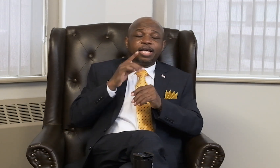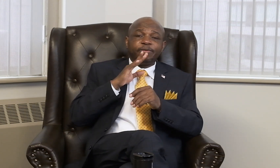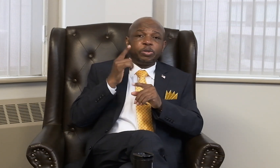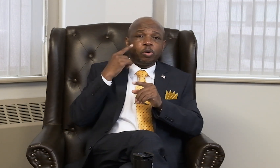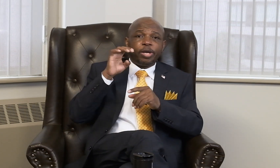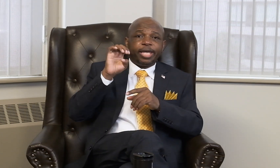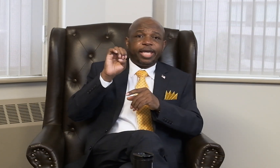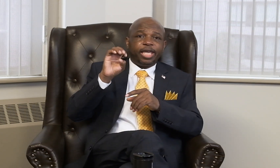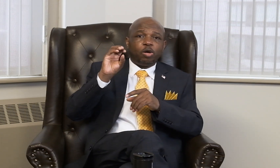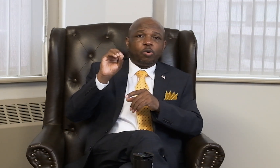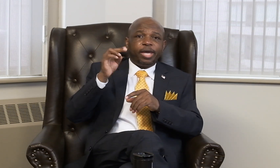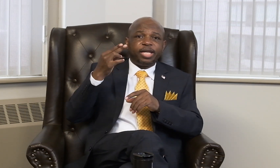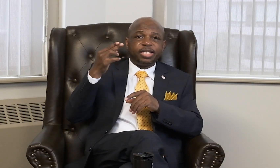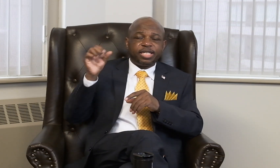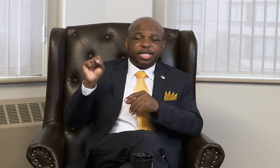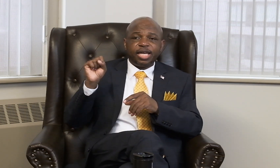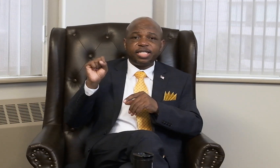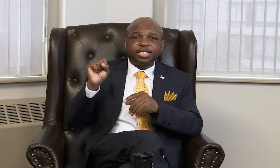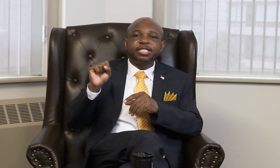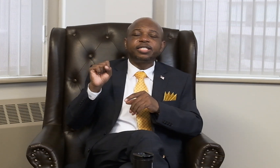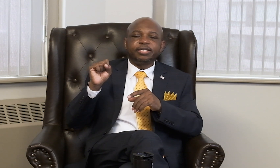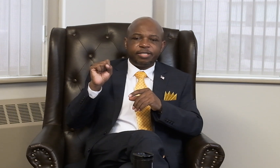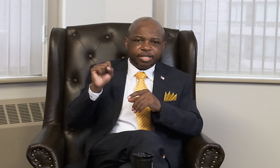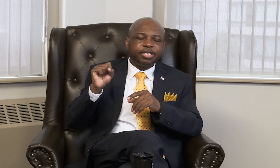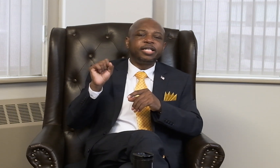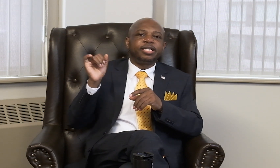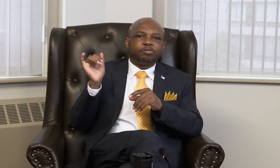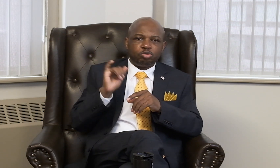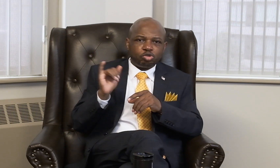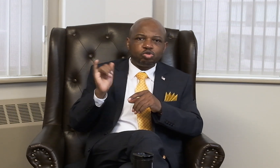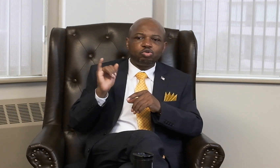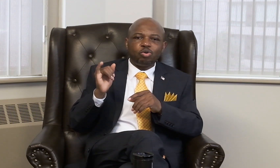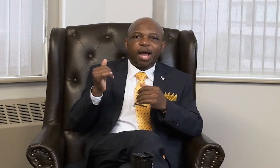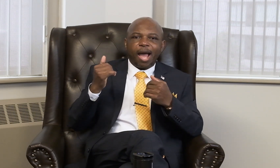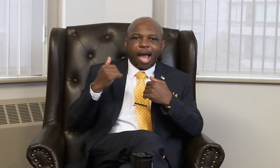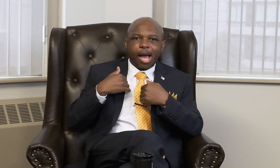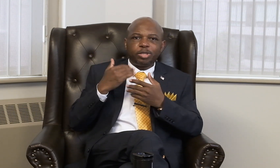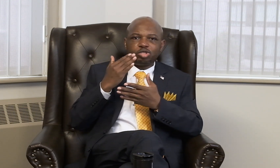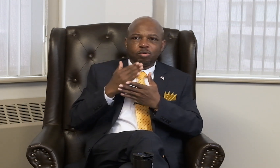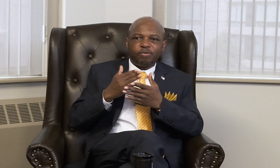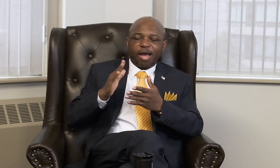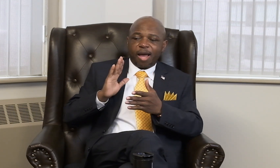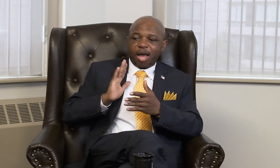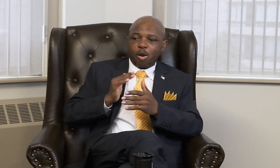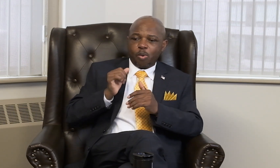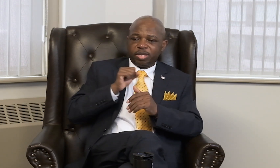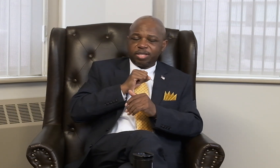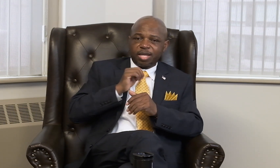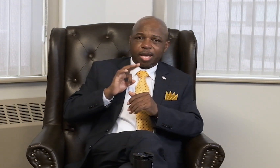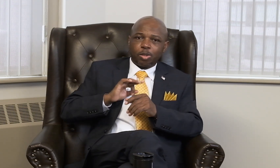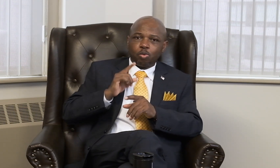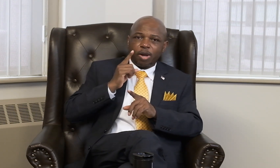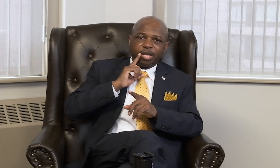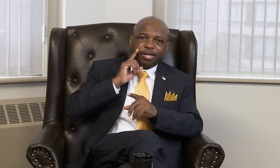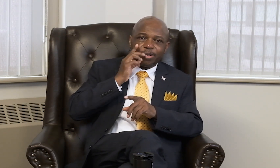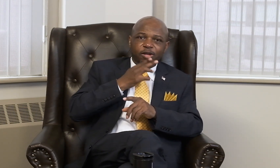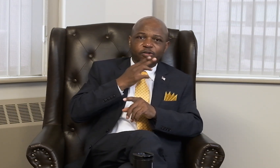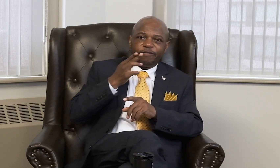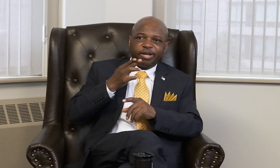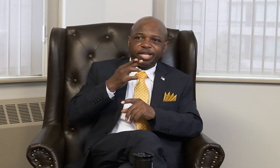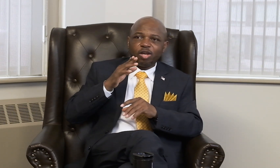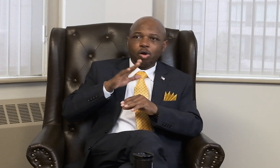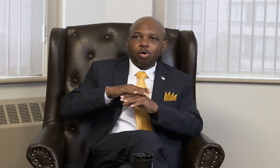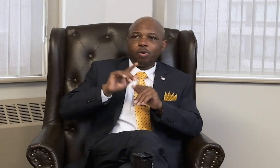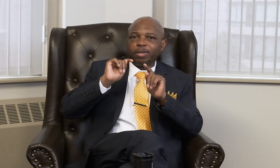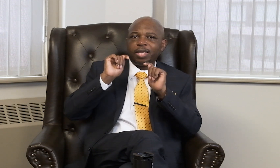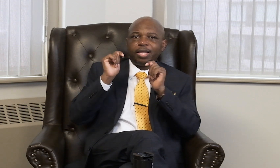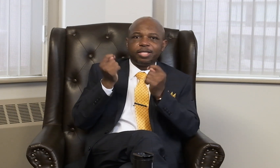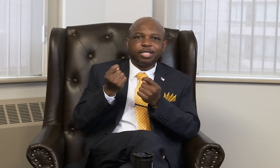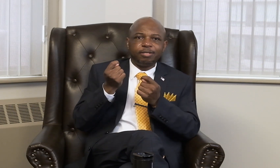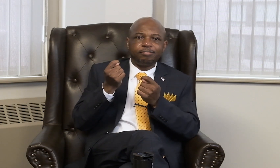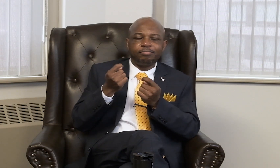EOHHS works closely with members from our MCDHH team who are Deaf and Hard of Hearing to meet